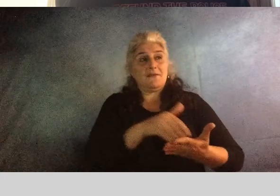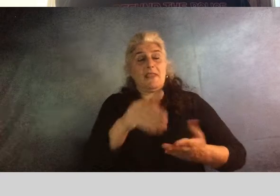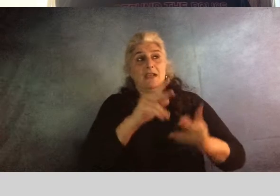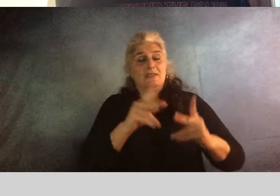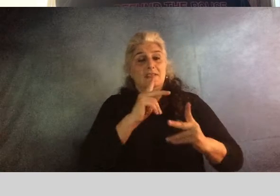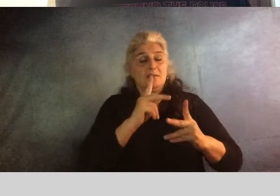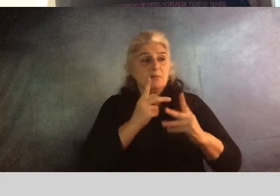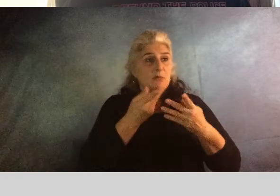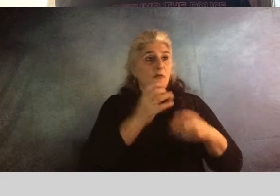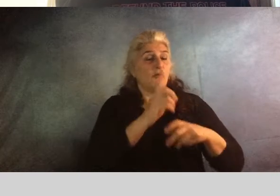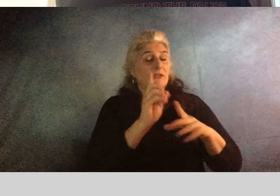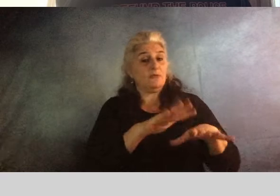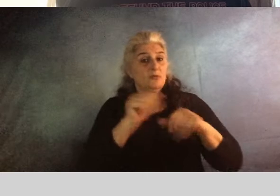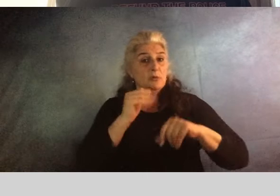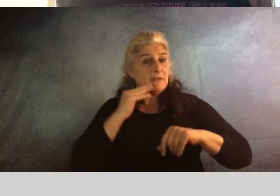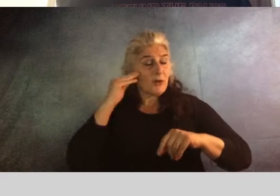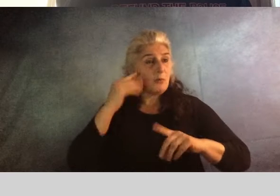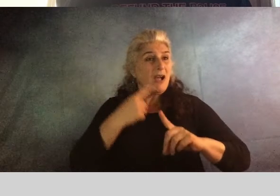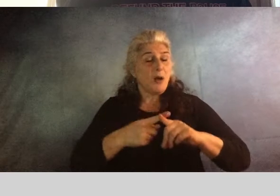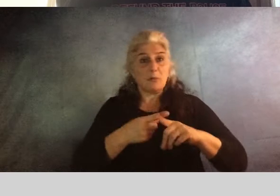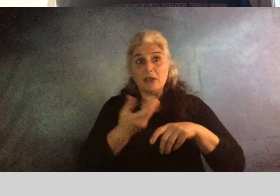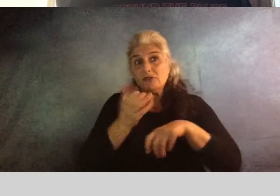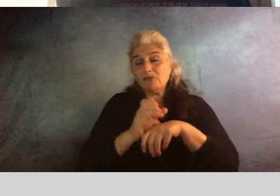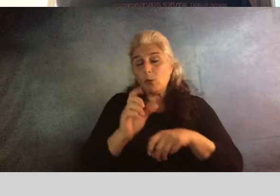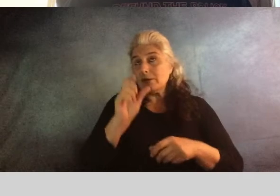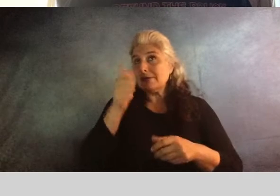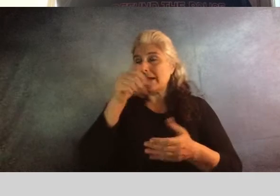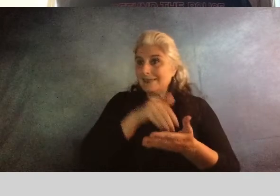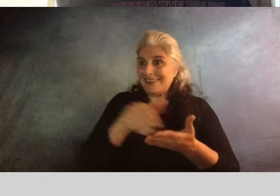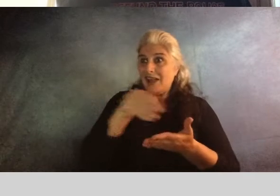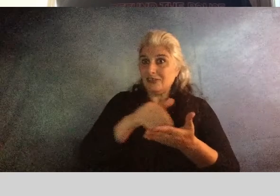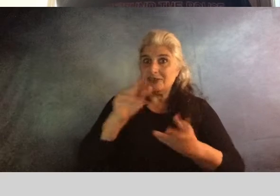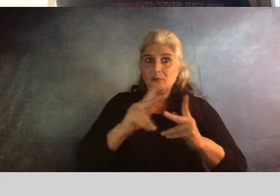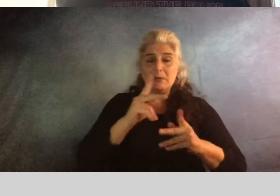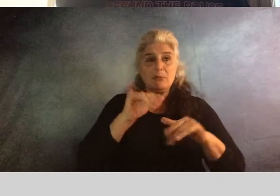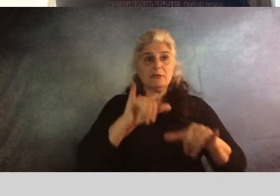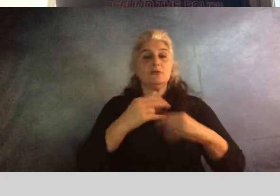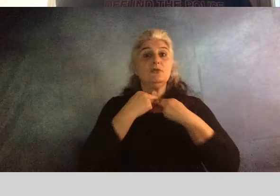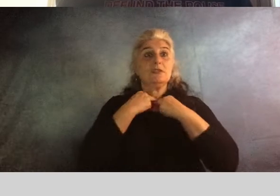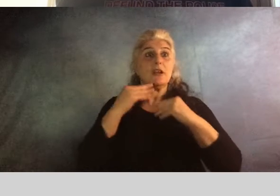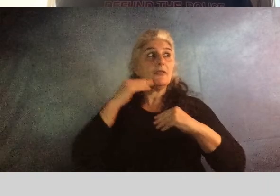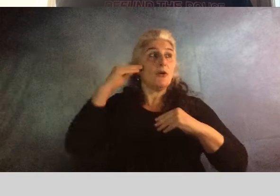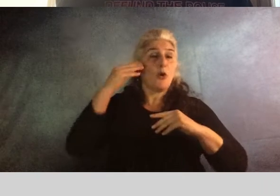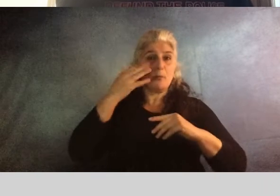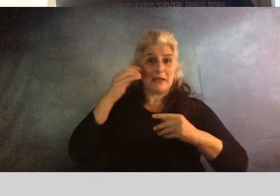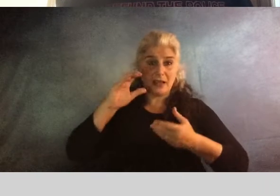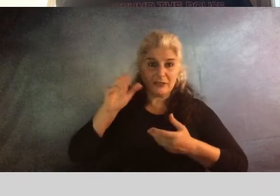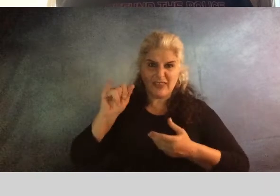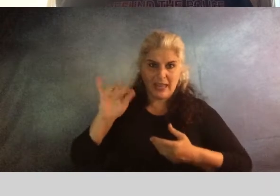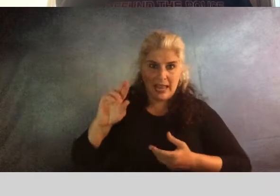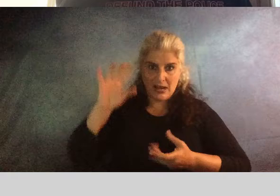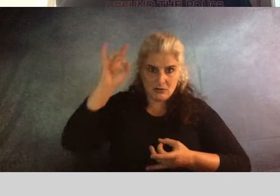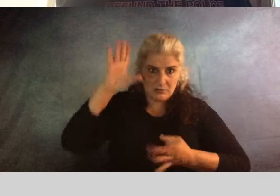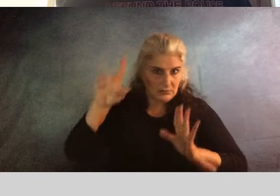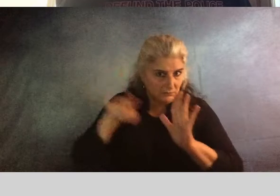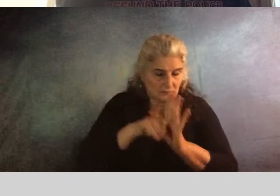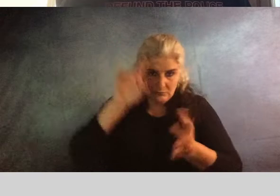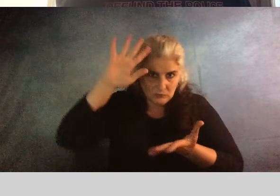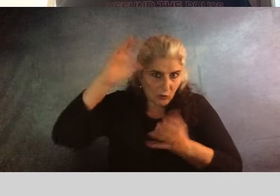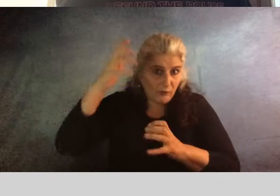tens of millions of people to their homes because of noxious air quality, me included. This is all to say that it's a challenging time